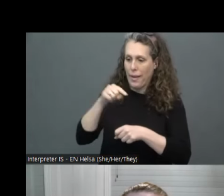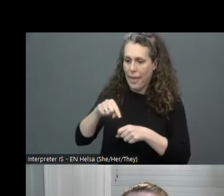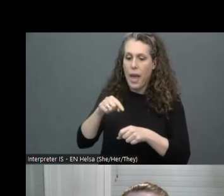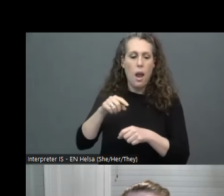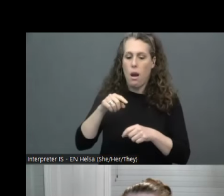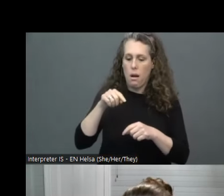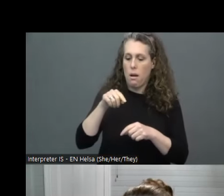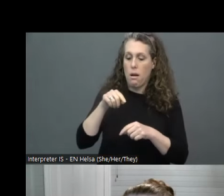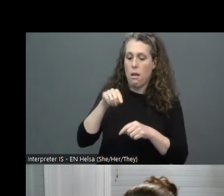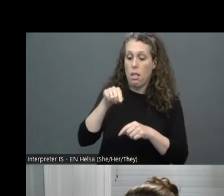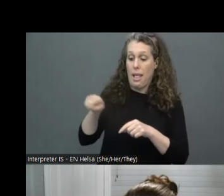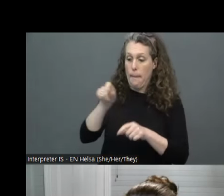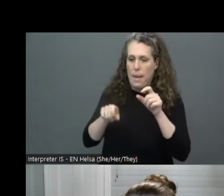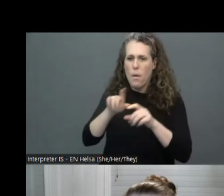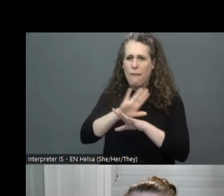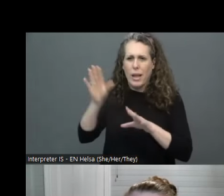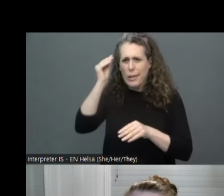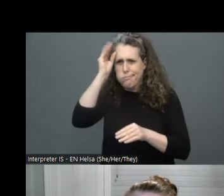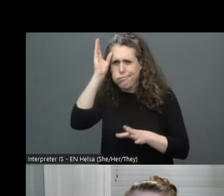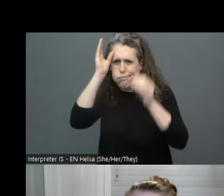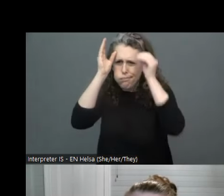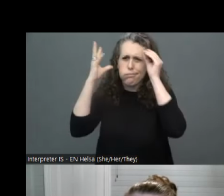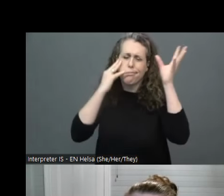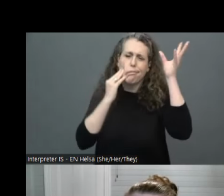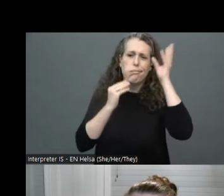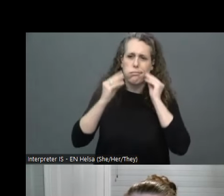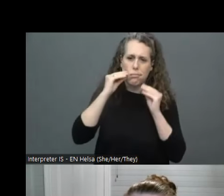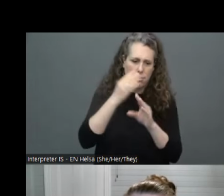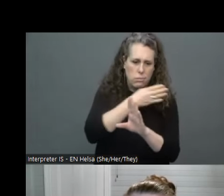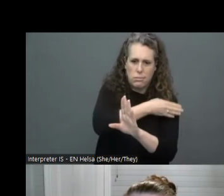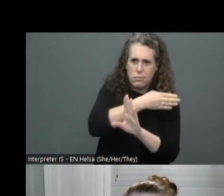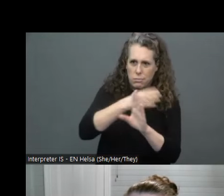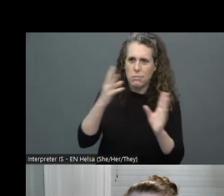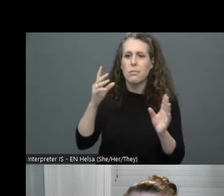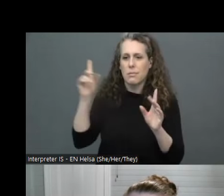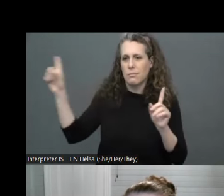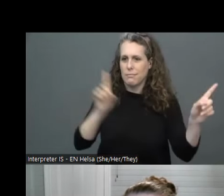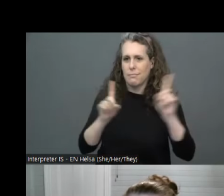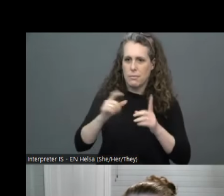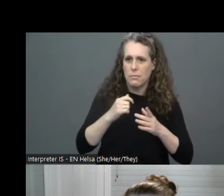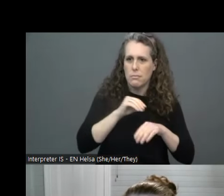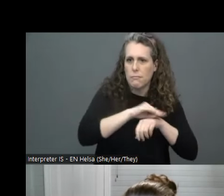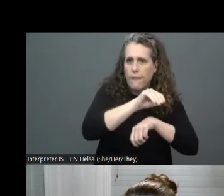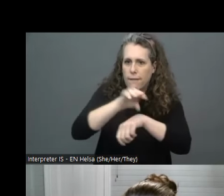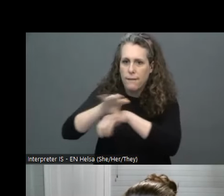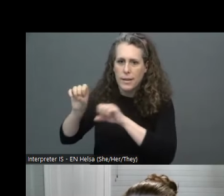And ideally we would have some kind of formal approach to disability inclusive coordination in